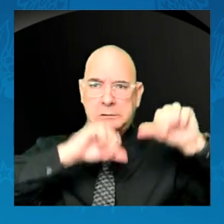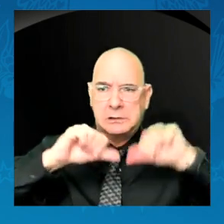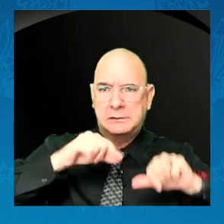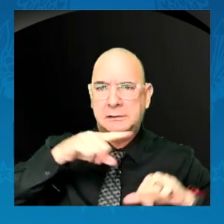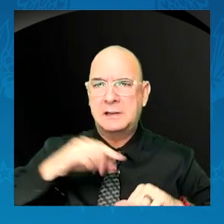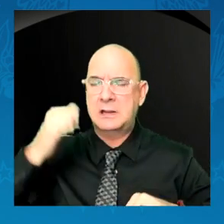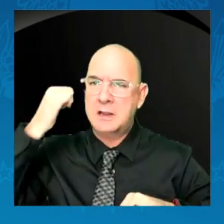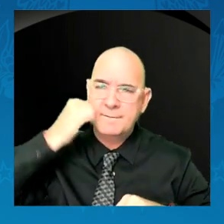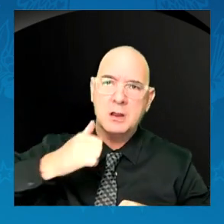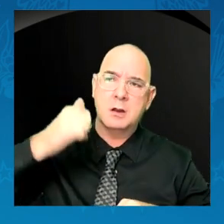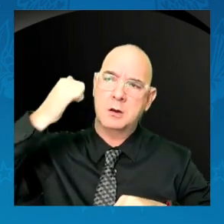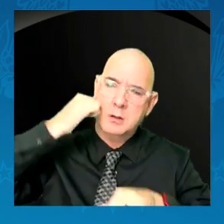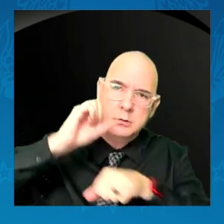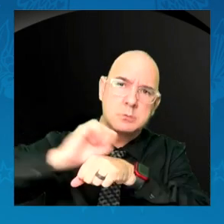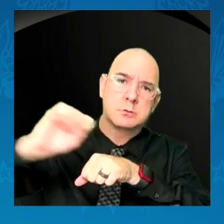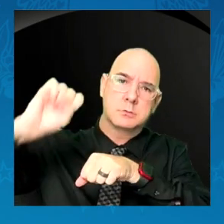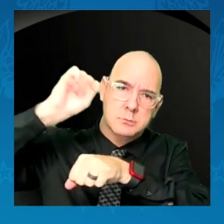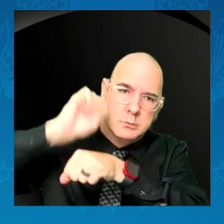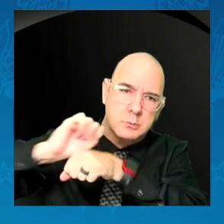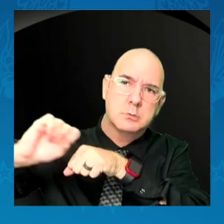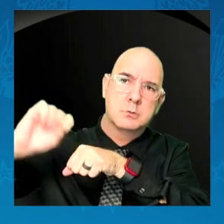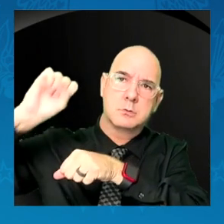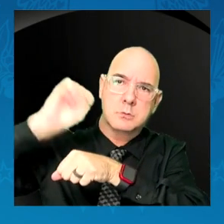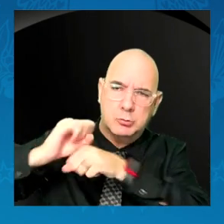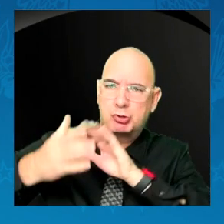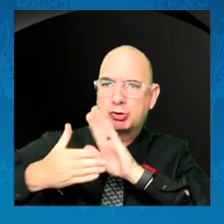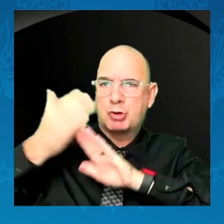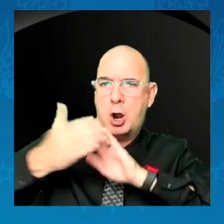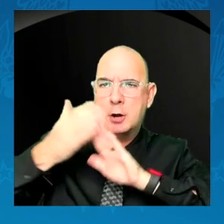They operate the Landsat satellites and in September,